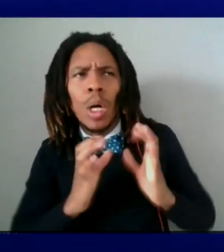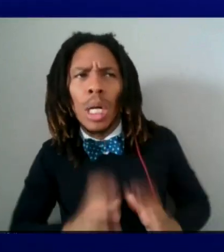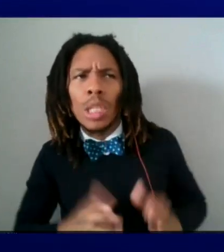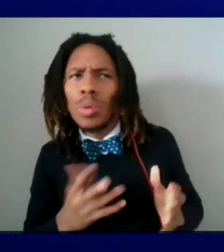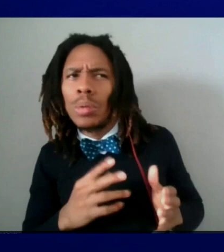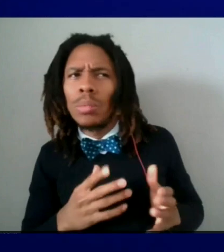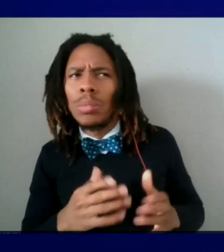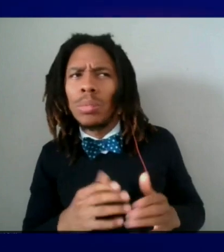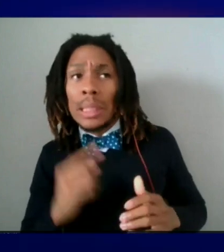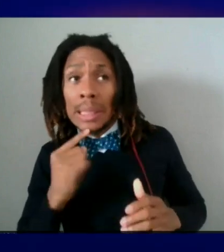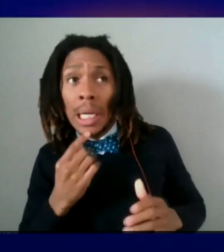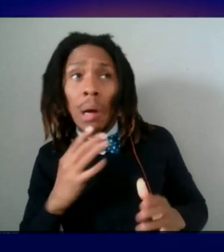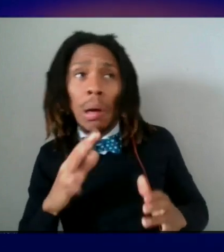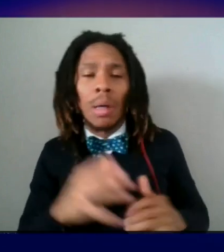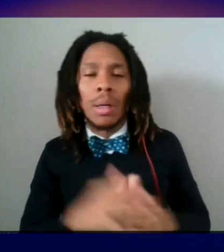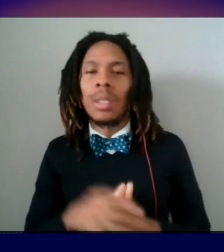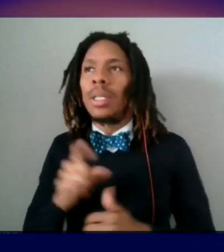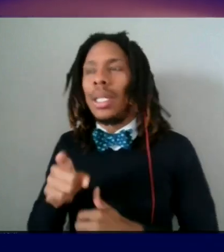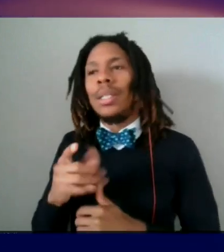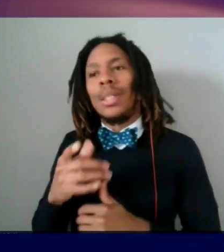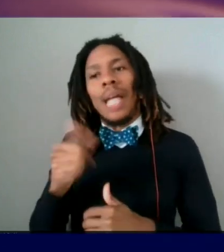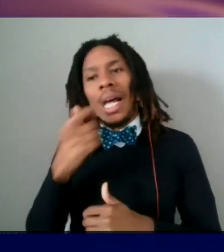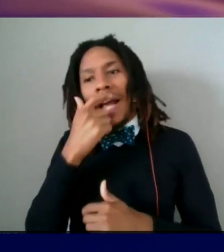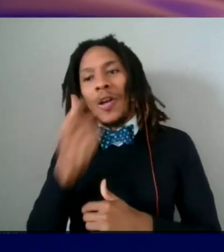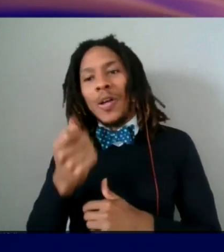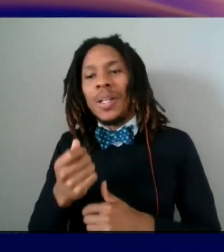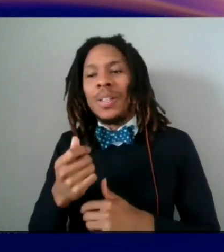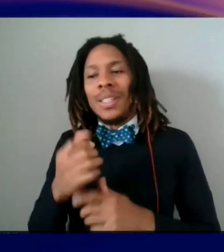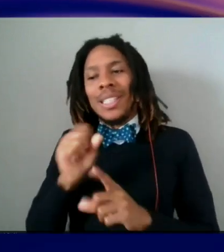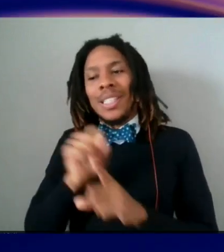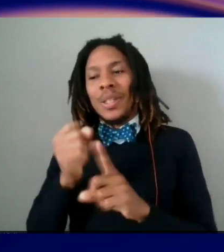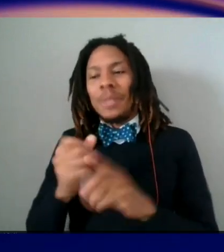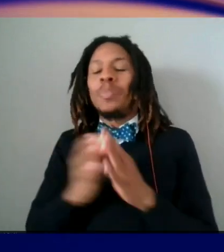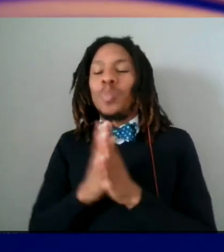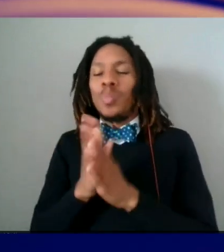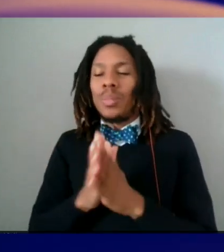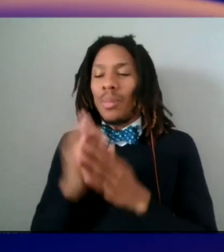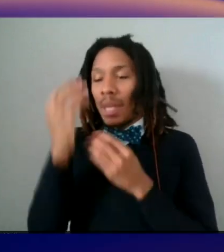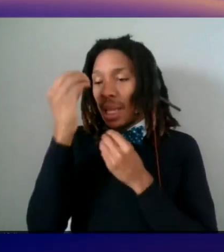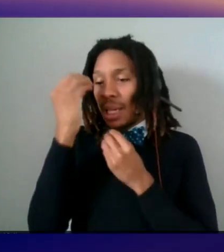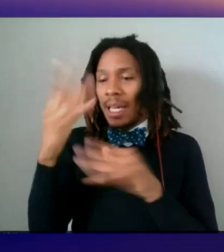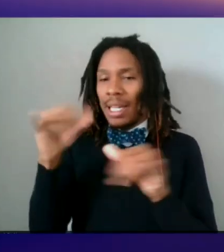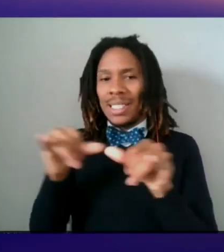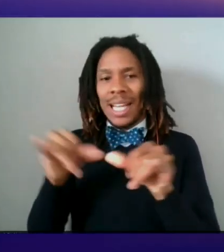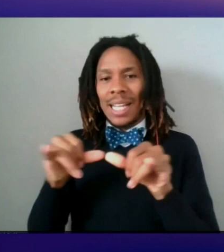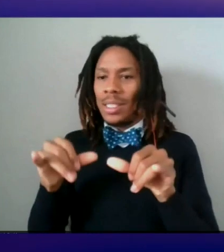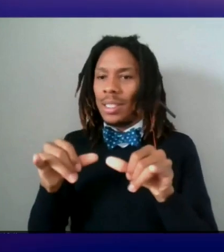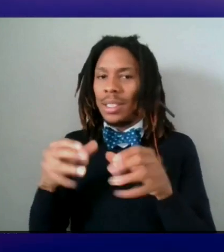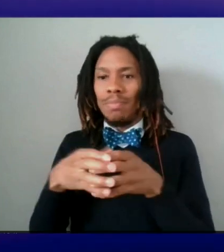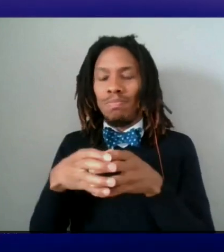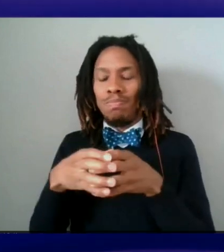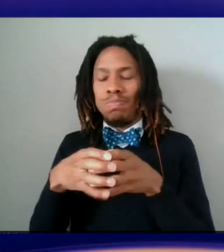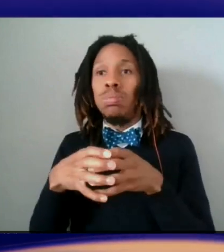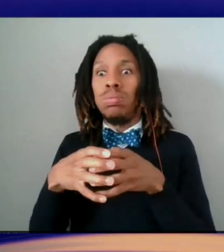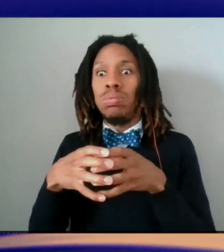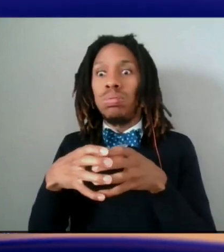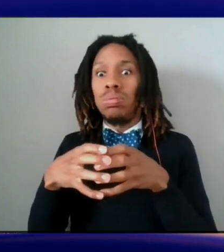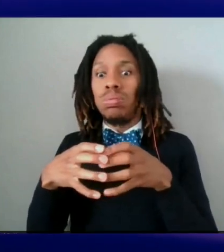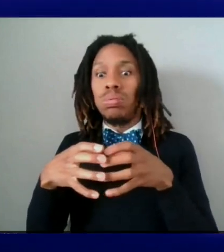So this is another interesting situation. So the data size is growing rapidly. And now we are looking at